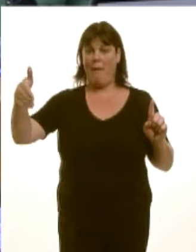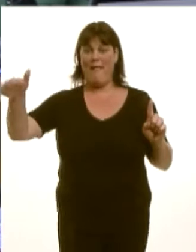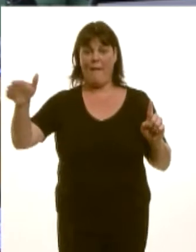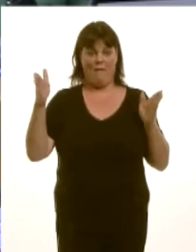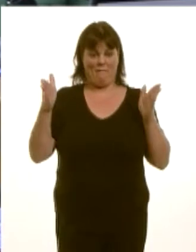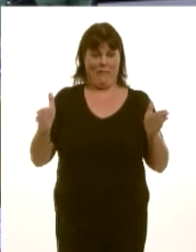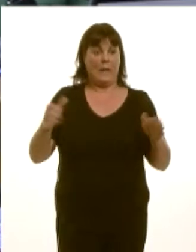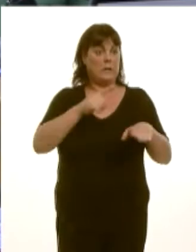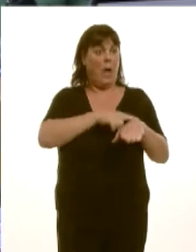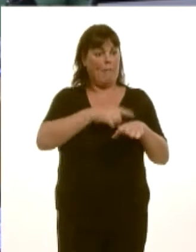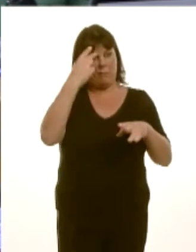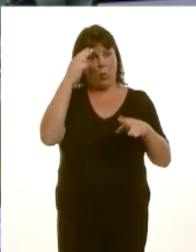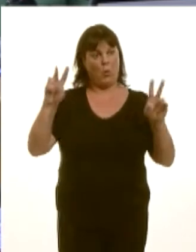That is the first thing we have to remember.